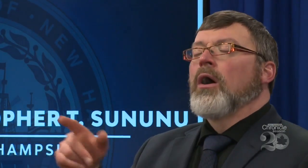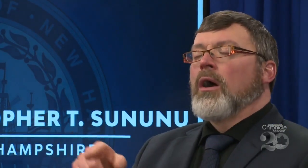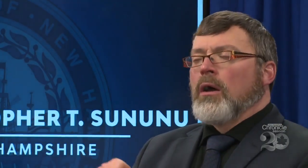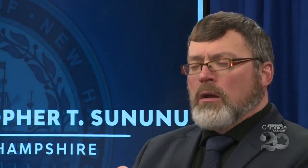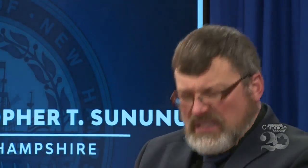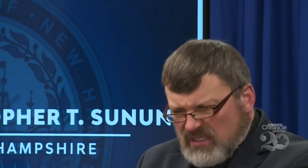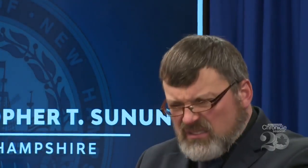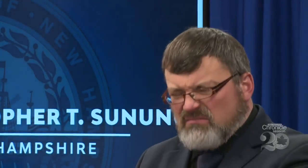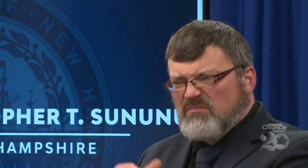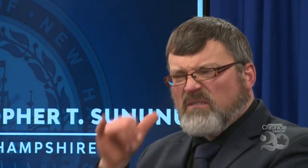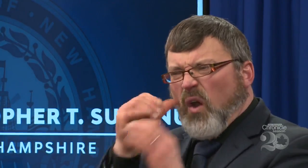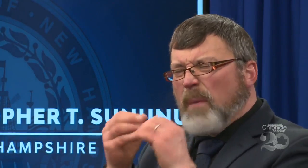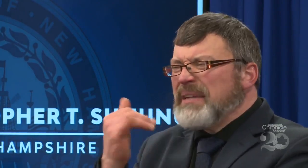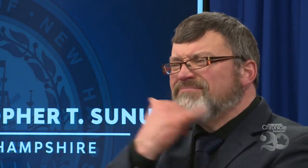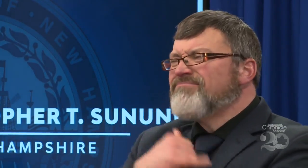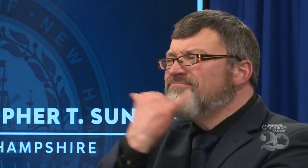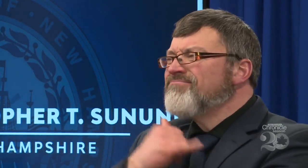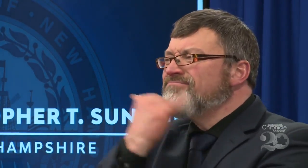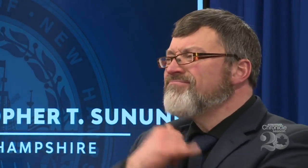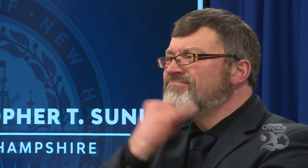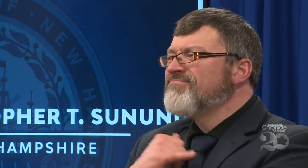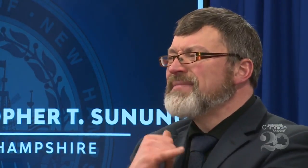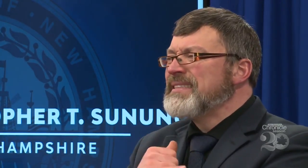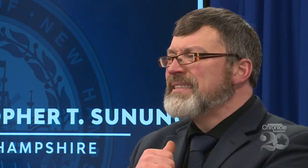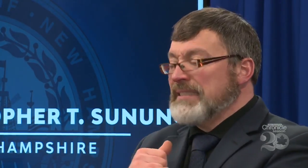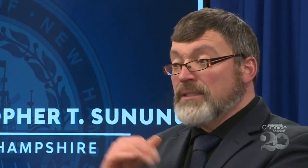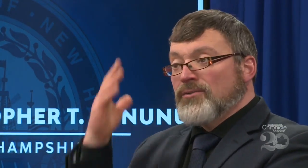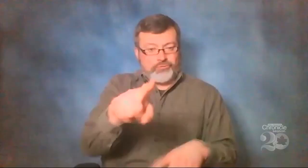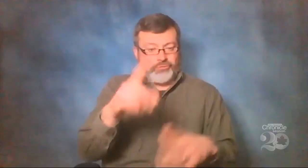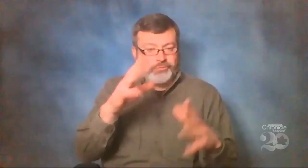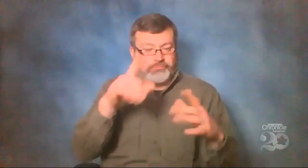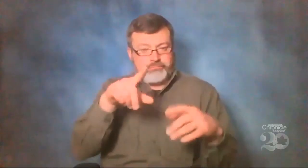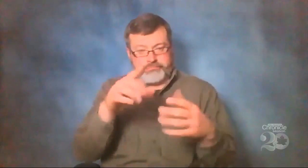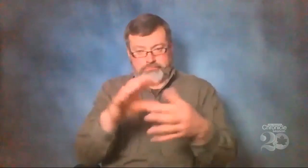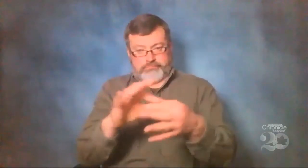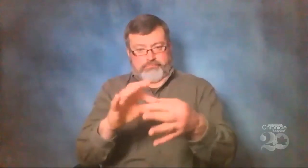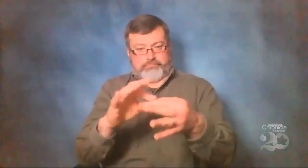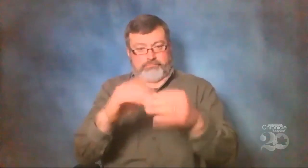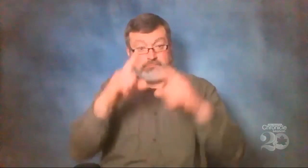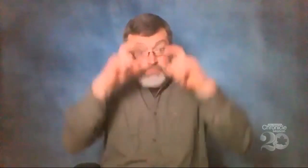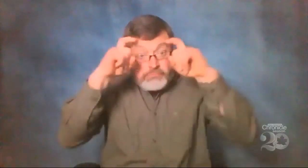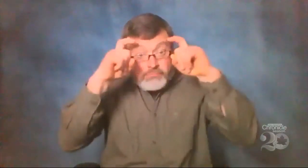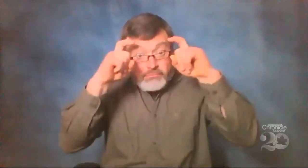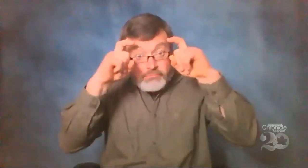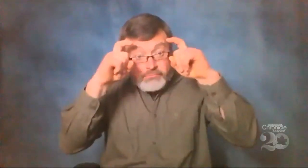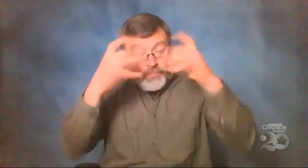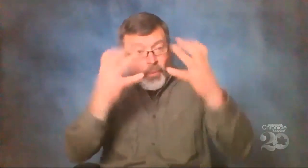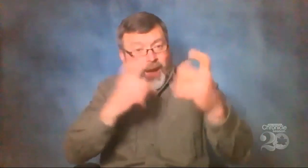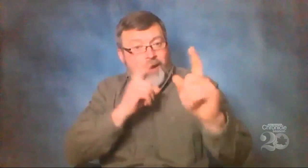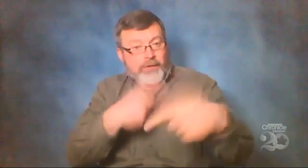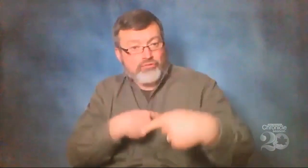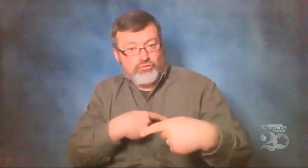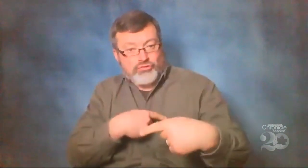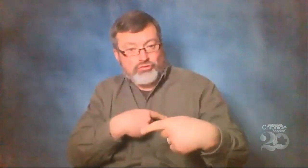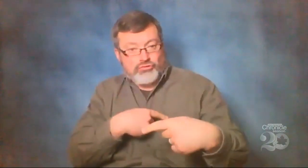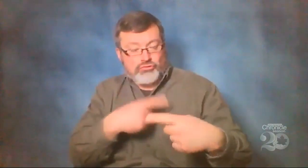LET ME REINTERPRET IT." IT JUST HAPPENS SO FAST. HIS EXPRESSIONS MAY SEEM DRAMATIC, BUT EACH MOVEMENT IS ESSENTIAL TO THE LANGUAGE.